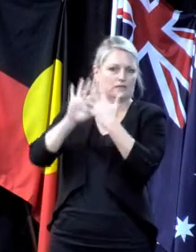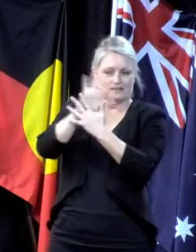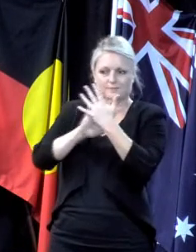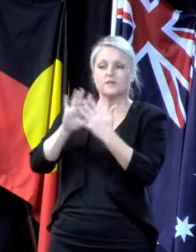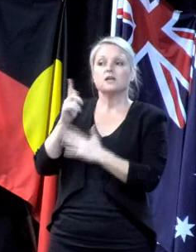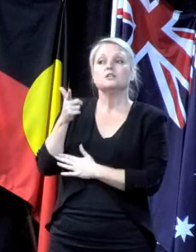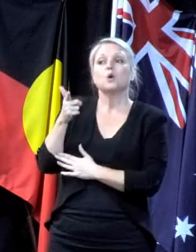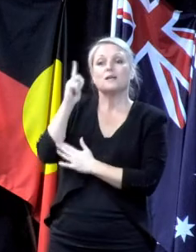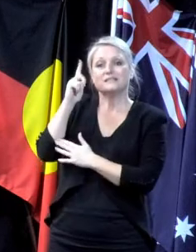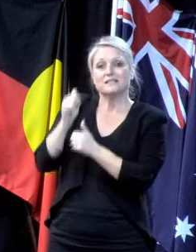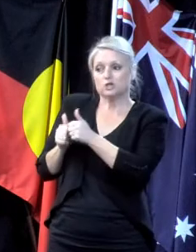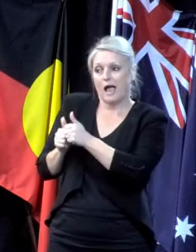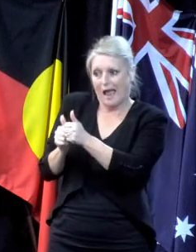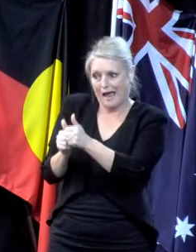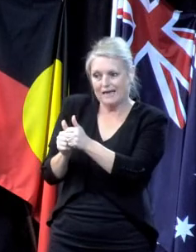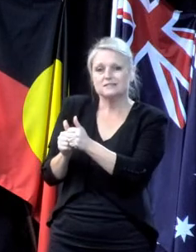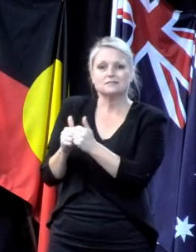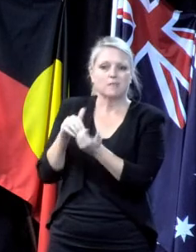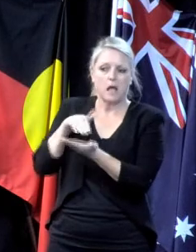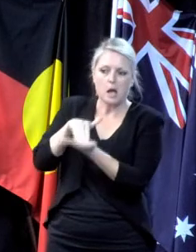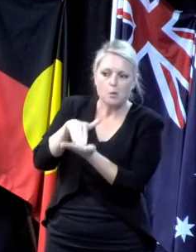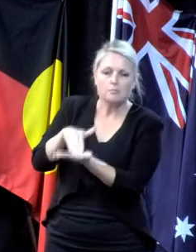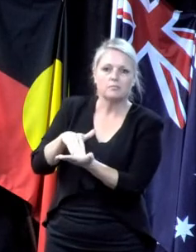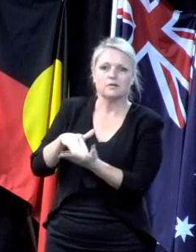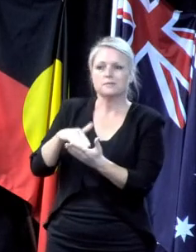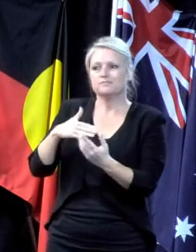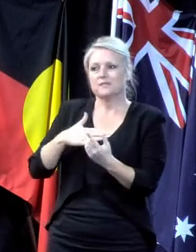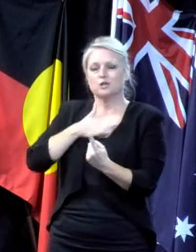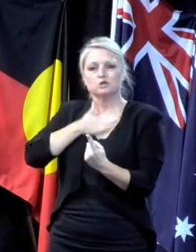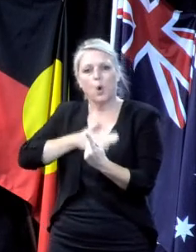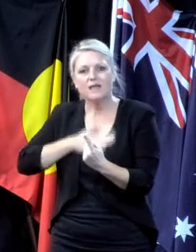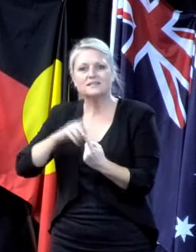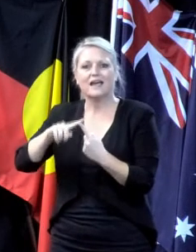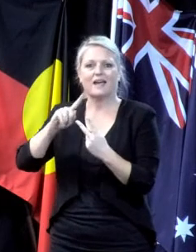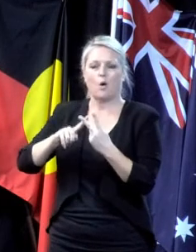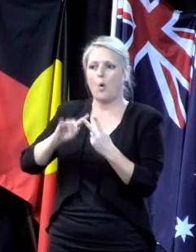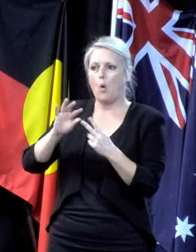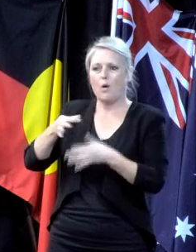like toileting and catheterisation, and then from there, they then go over and –